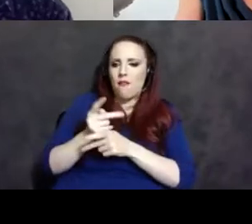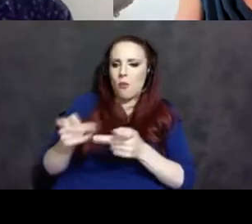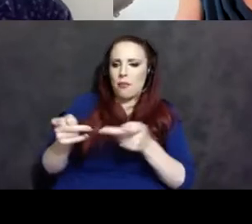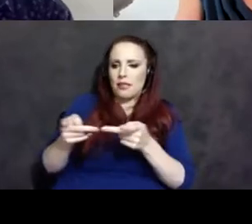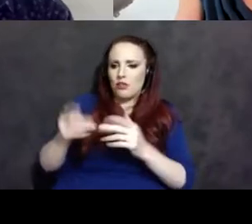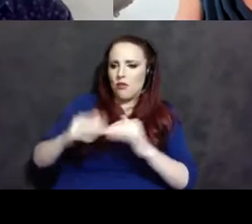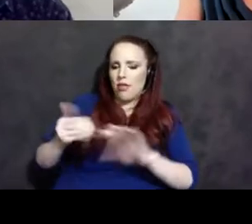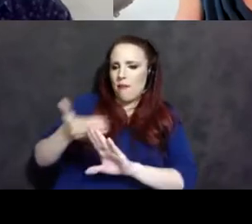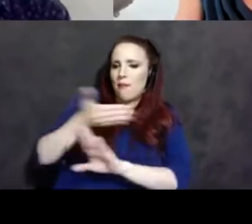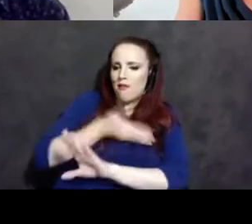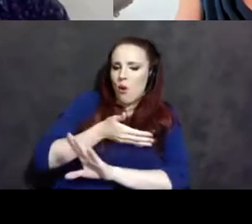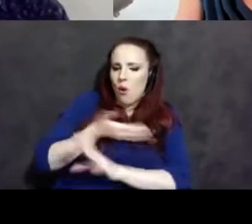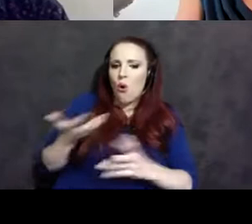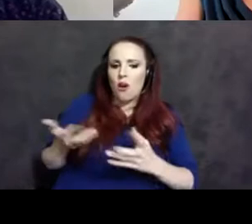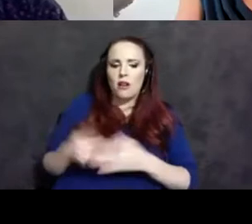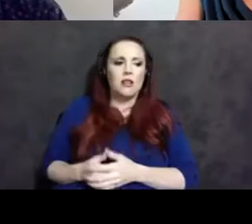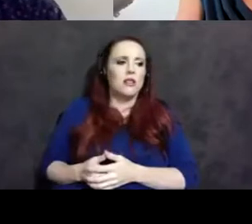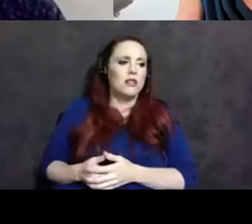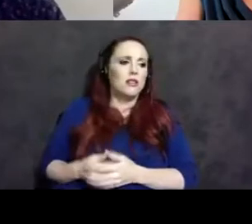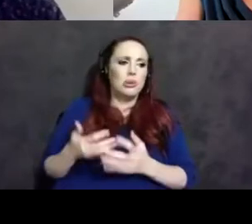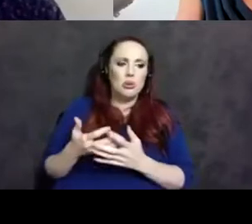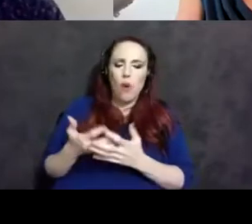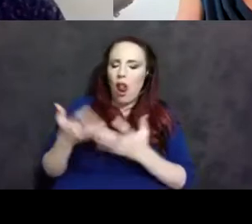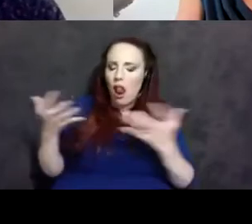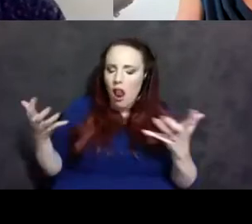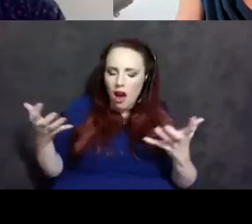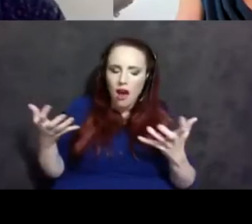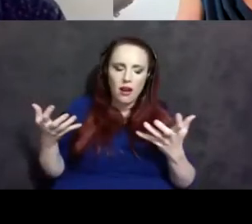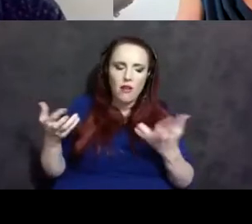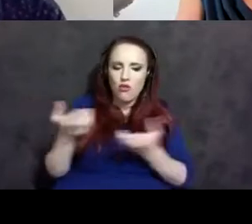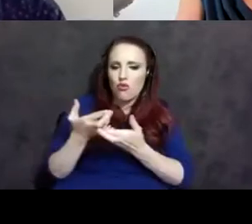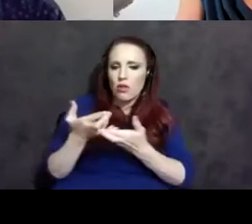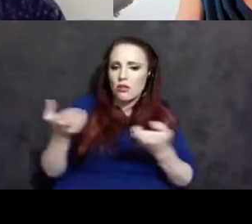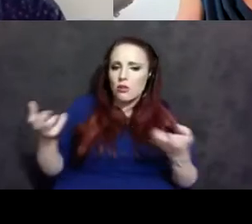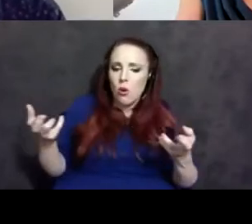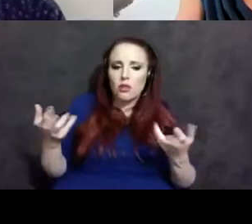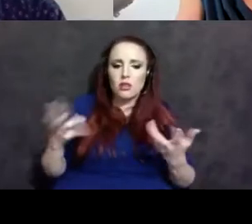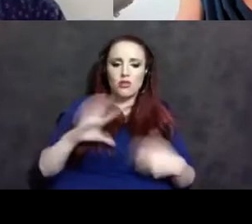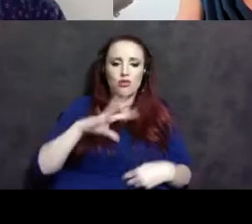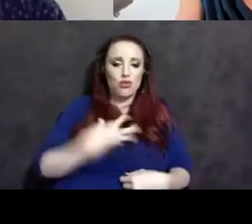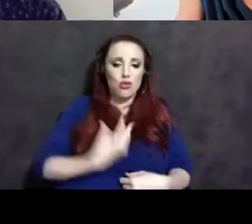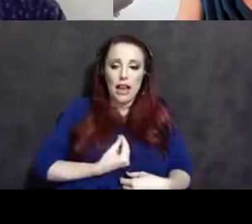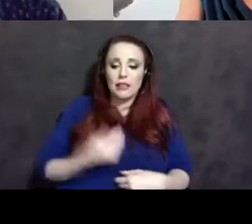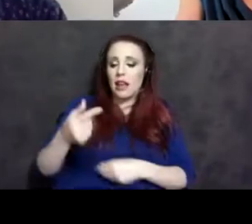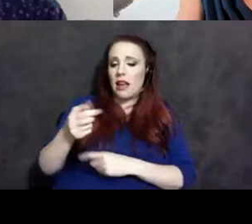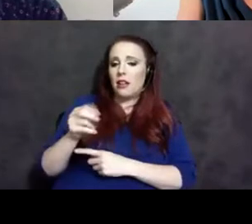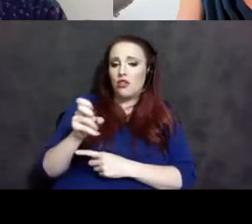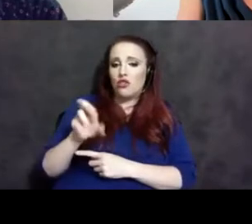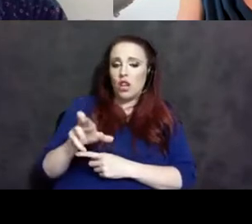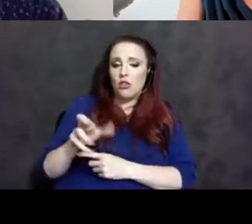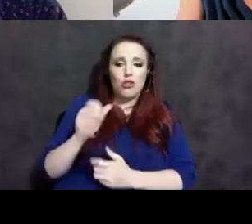So there's a lot of resources that transgender and gender nonconforming folks rely on.